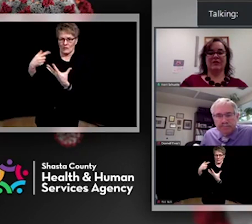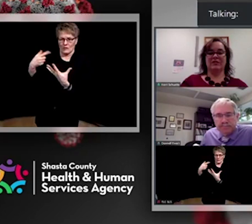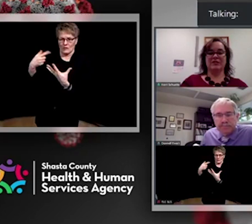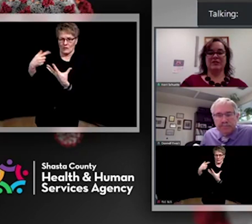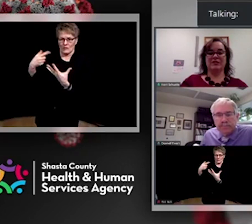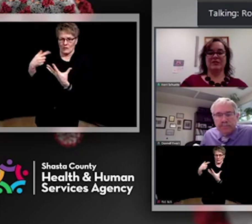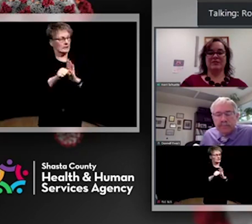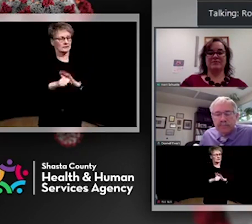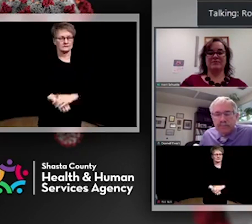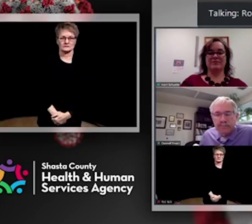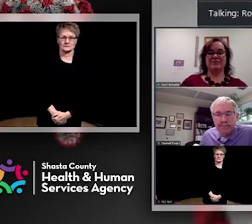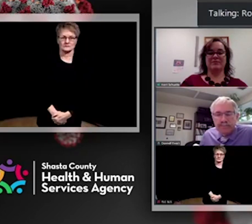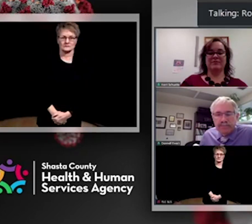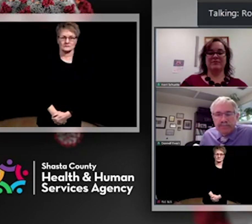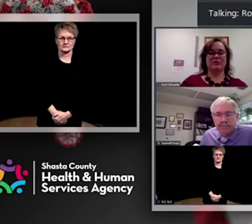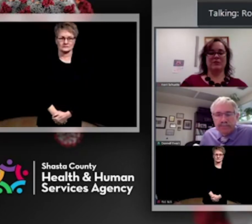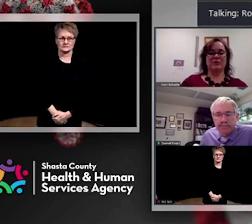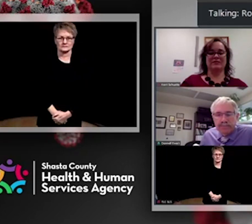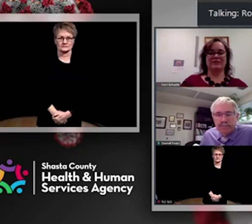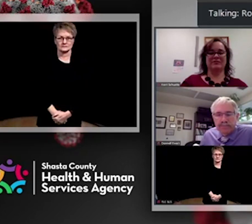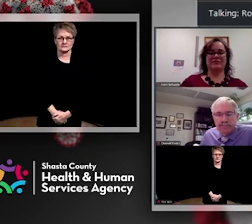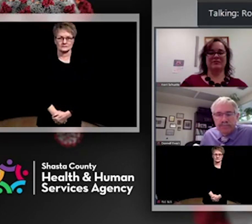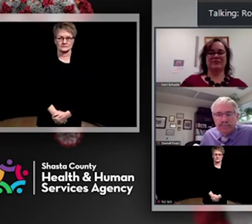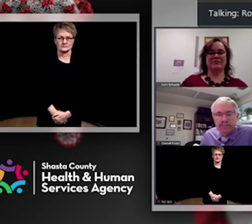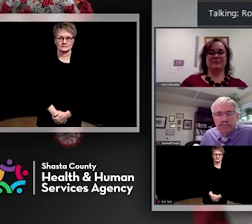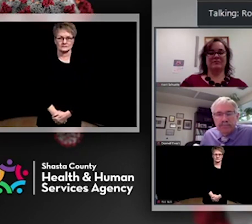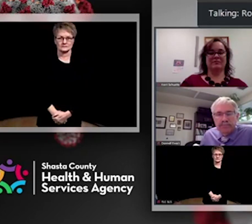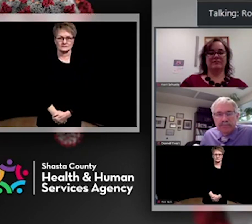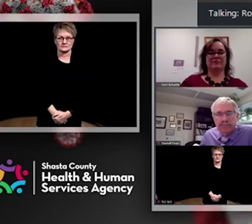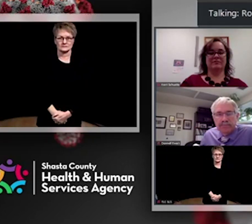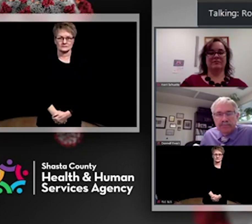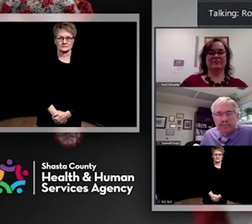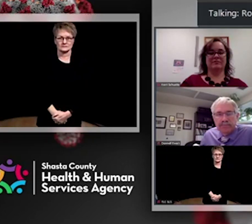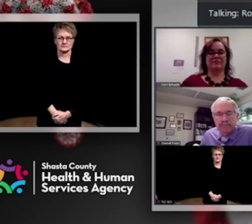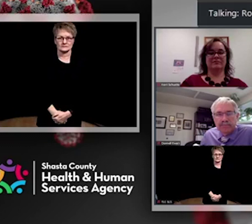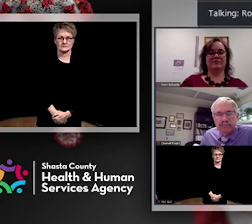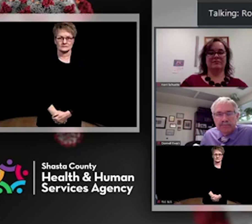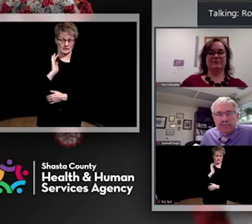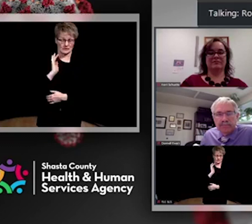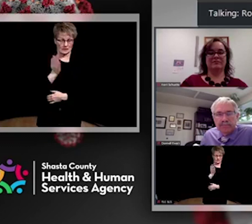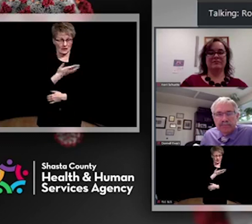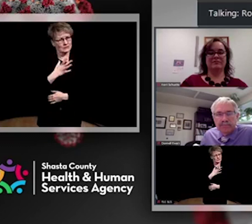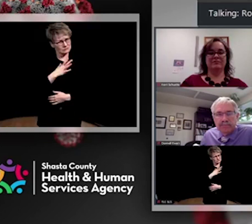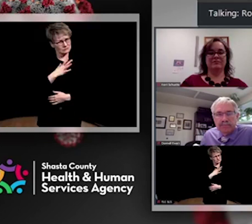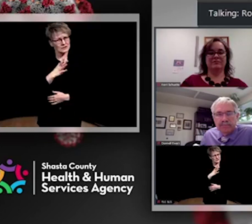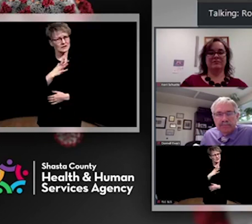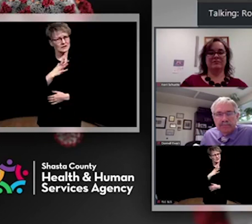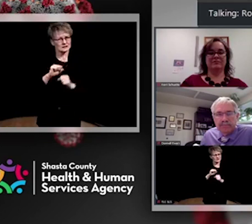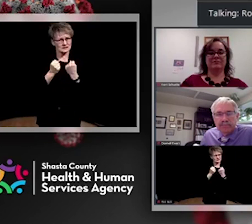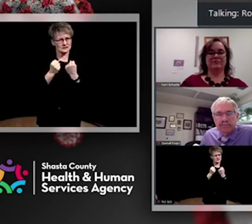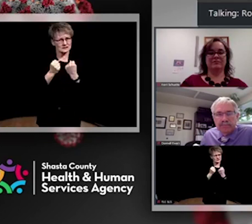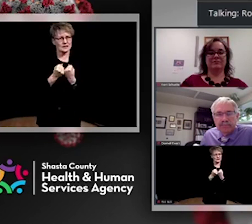You know, Mike, our polite society has social contracts, and, quite frankly, a mask